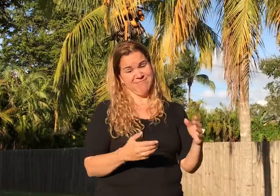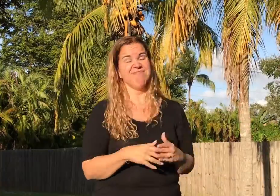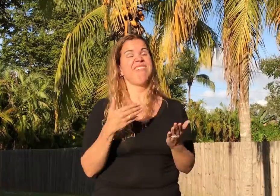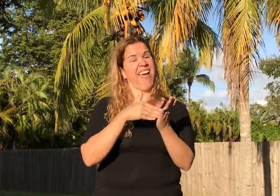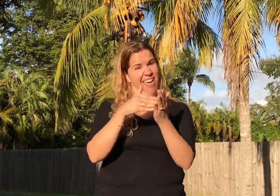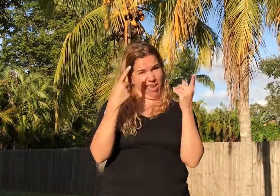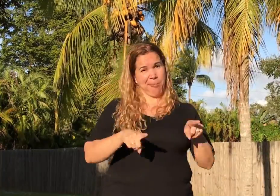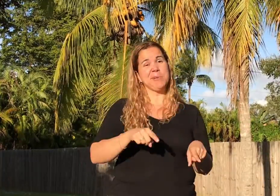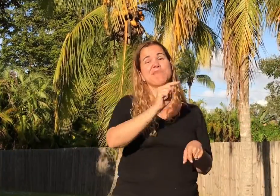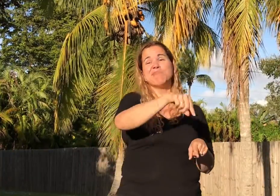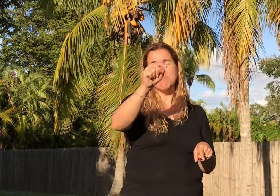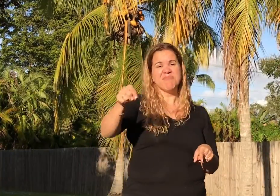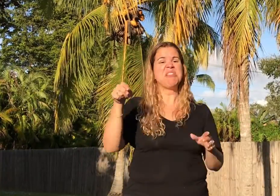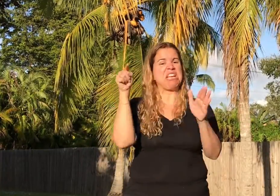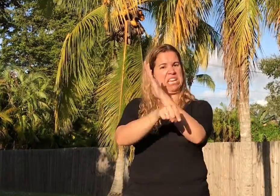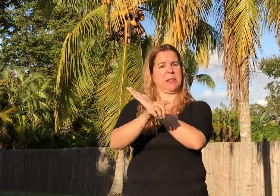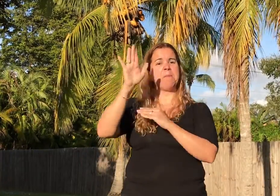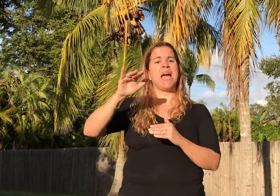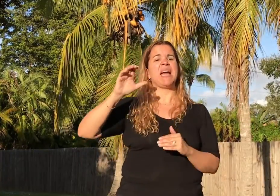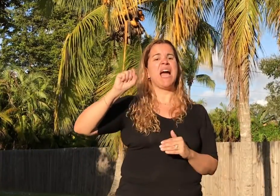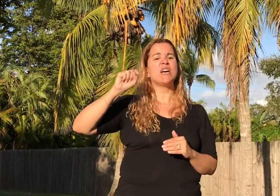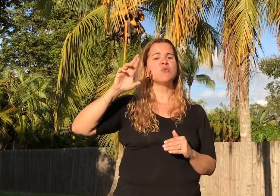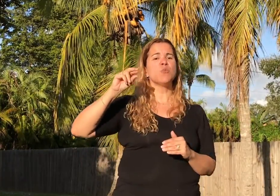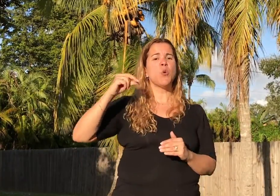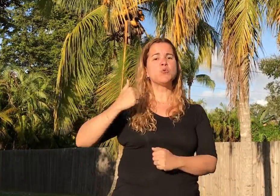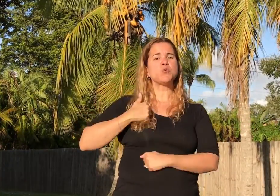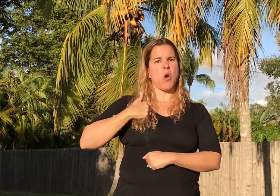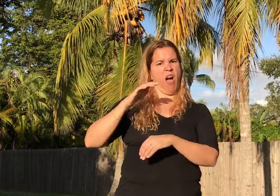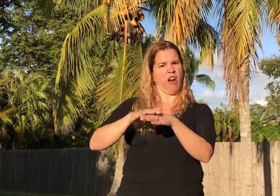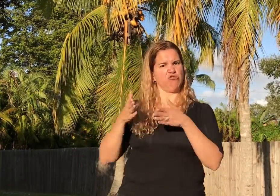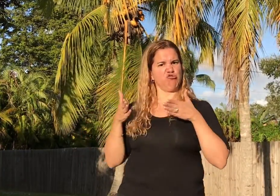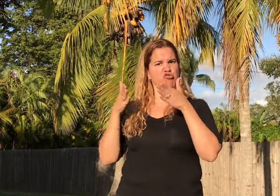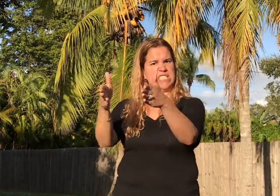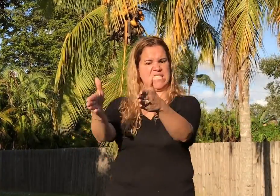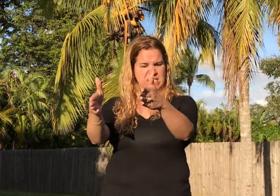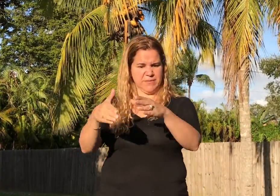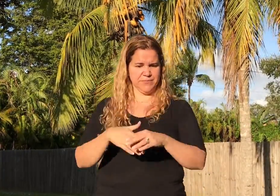It was a common sight to see people being executed on the street by Castro's soldiers.